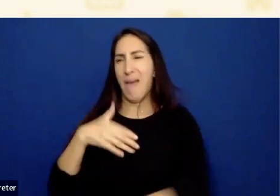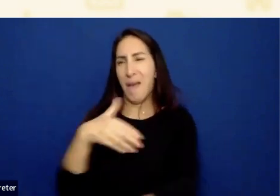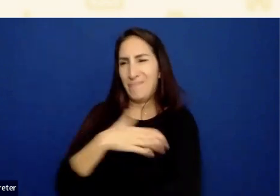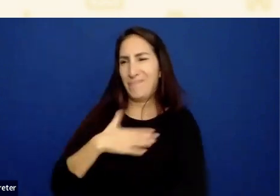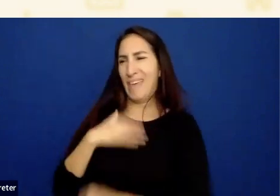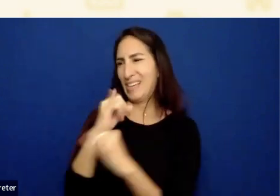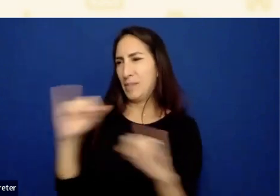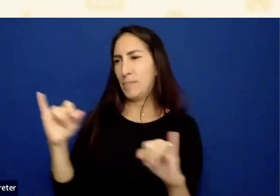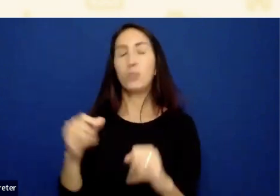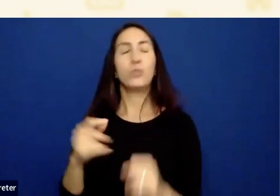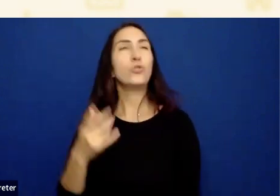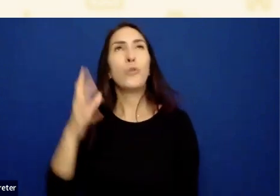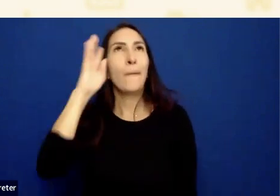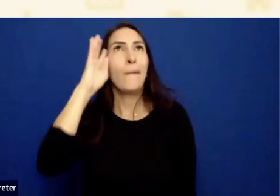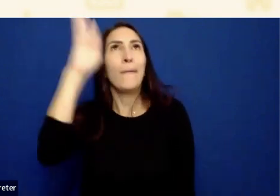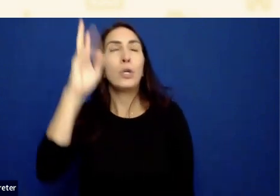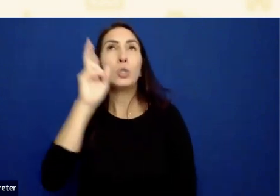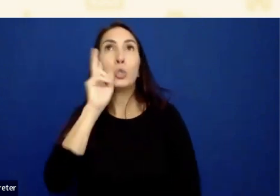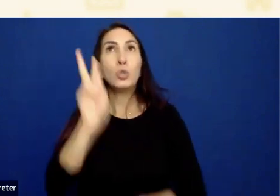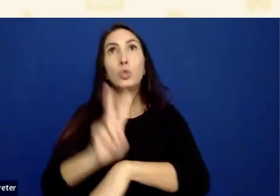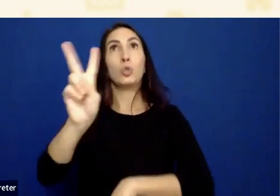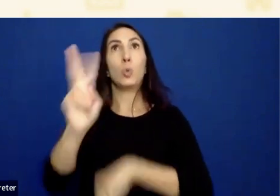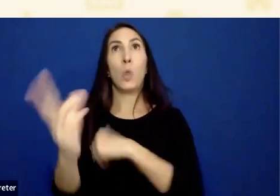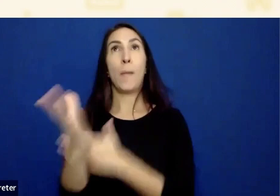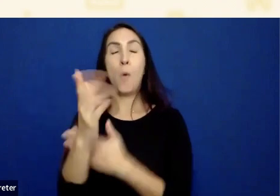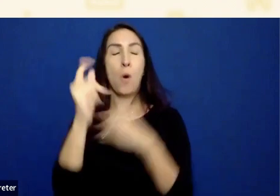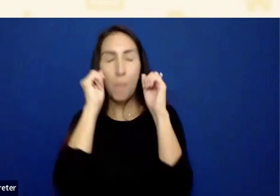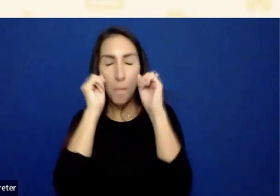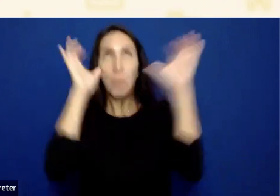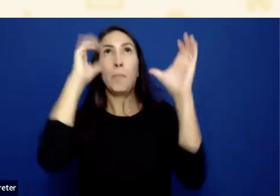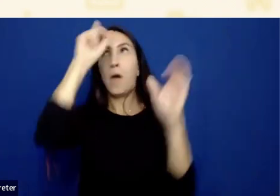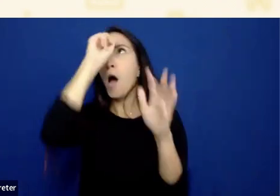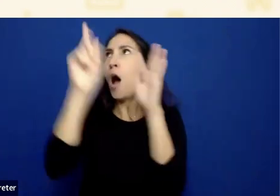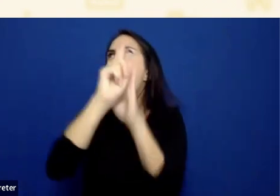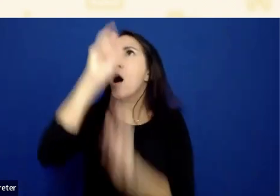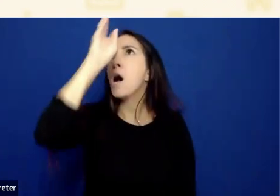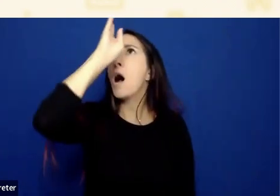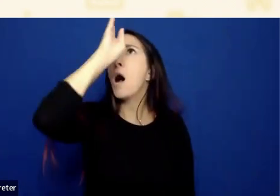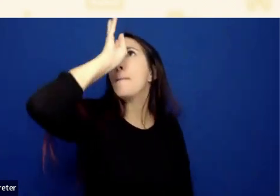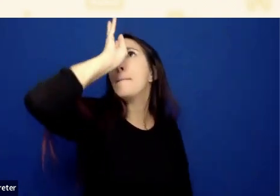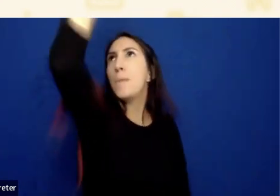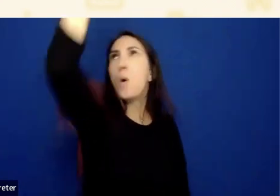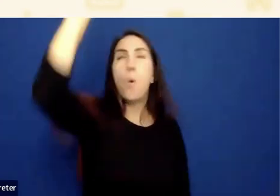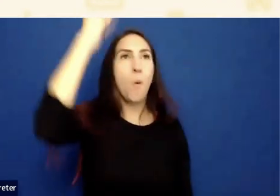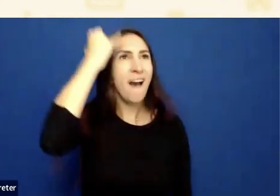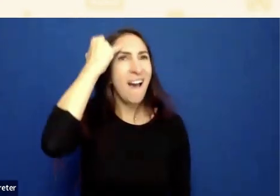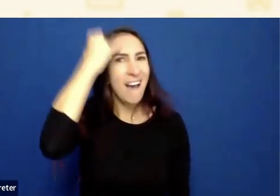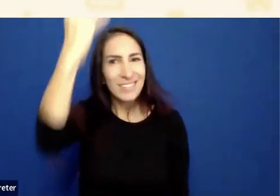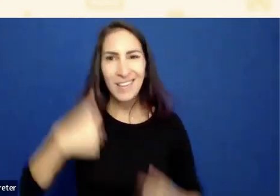with this really neat idea and thought we want to get that implemented?